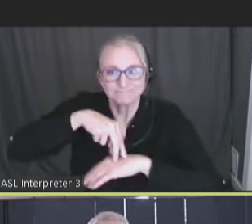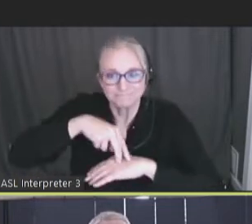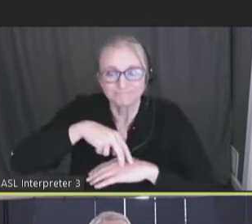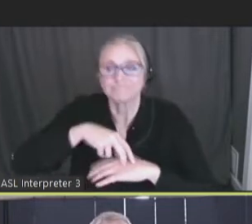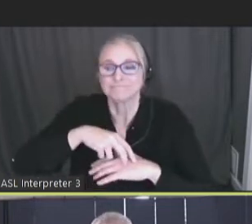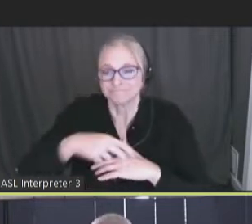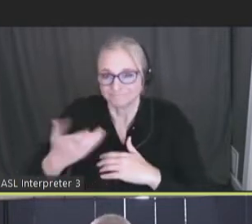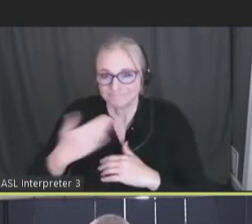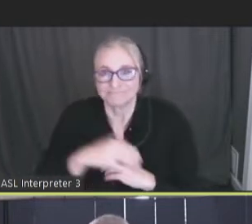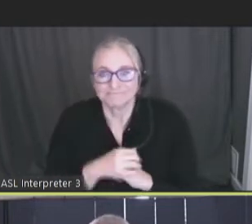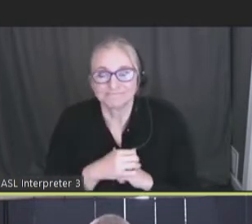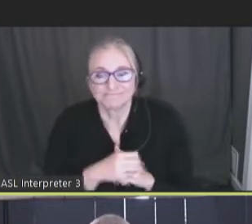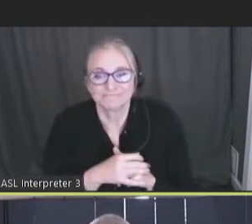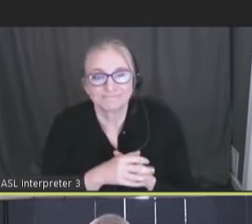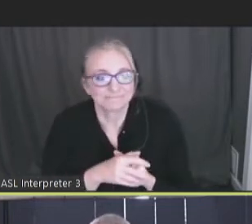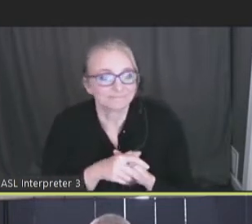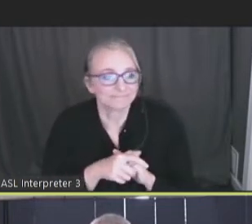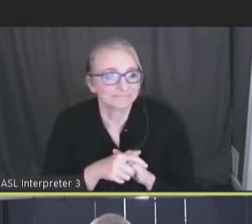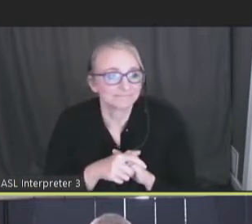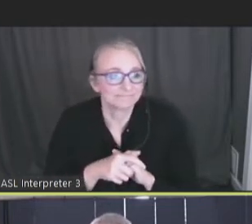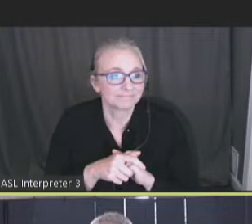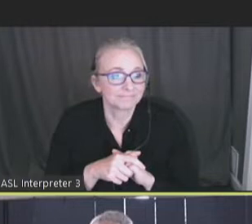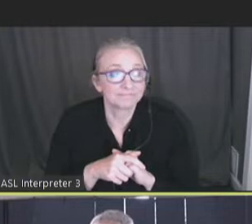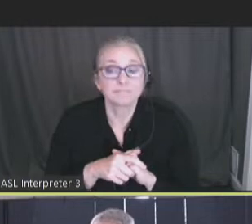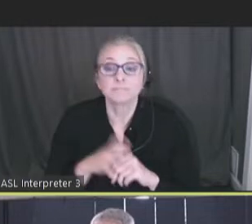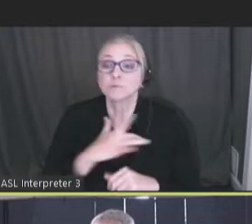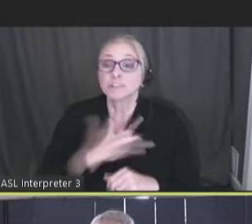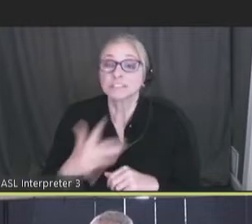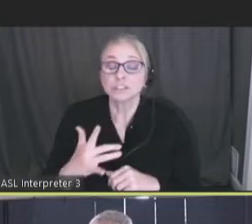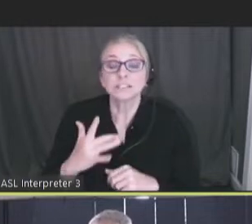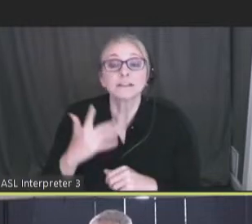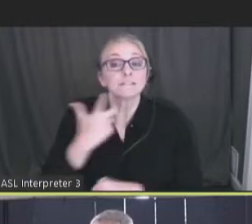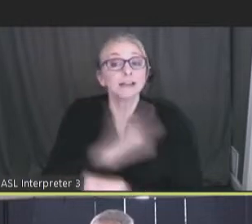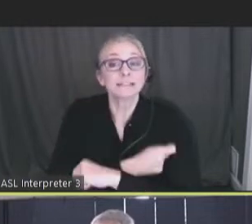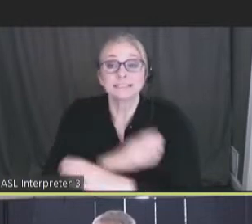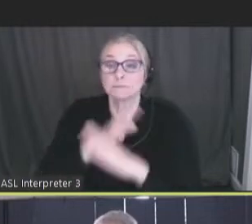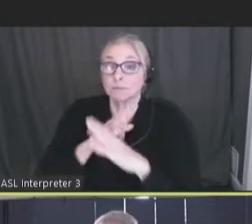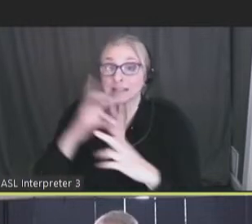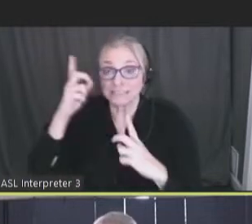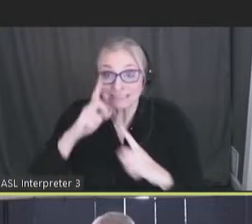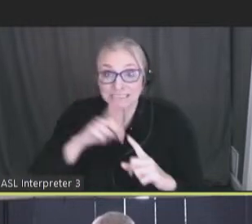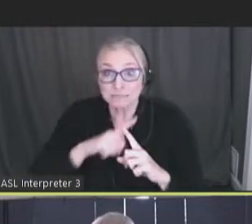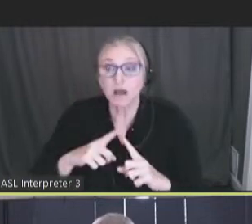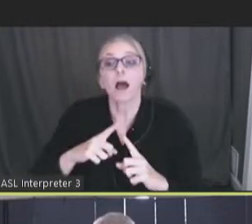come to the stage. Traditionally, vaccines prevent disease. But therapeutic vaccines